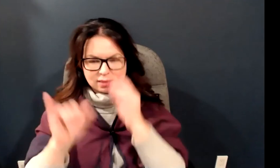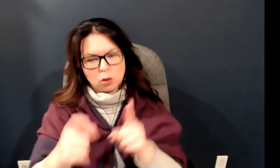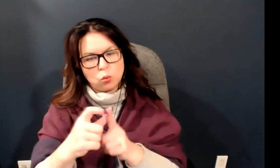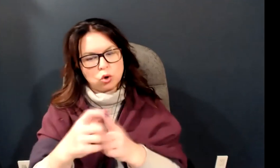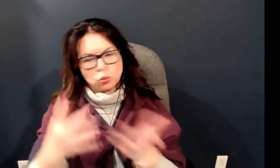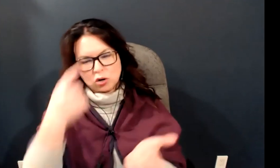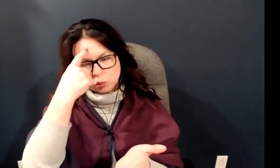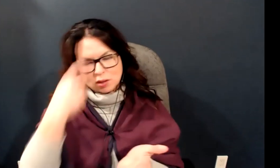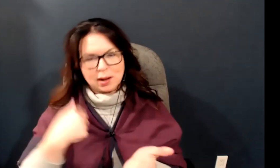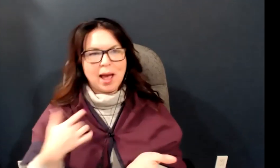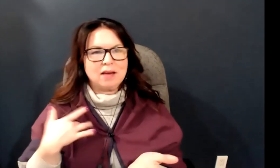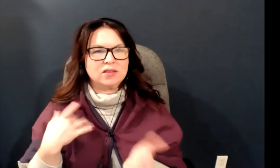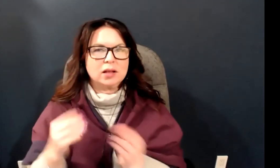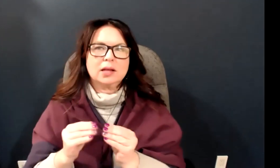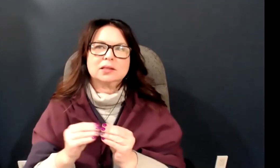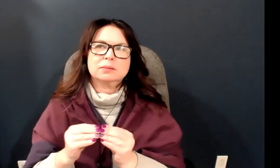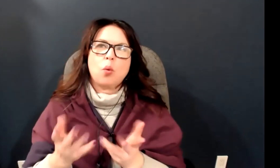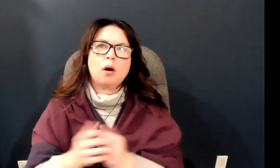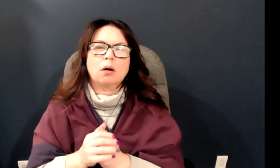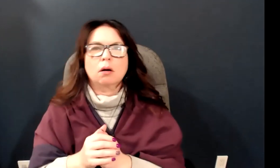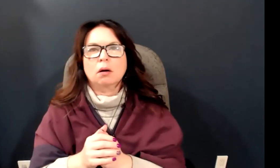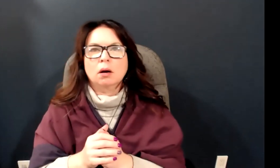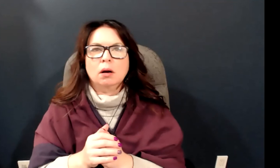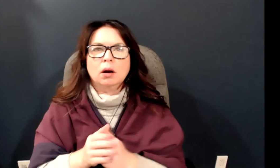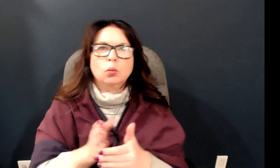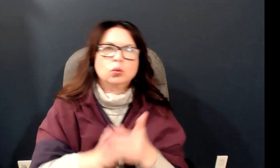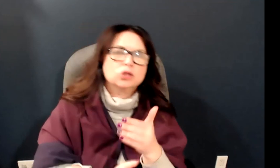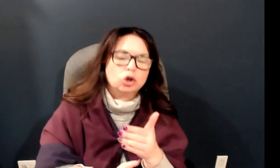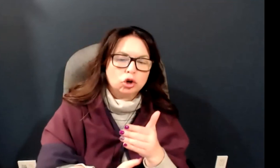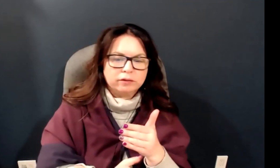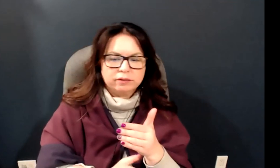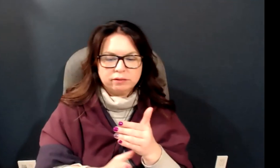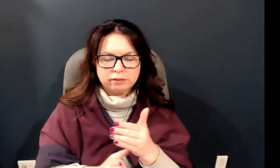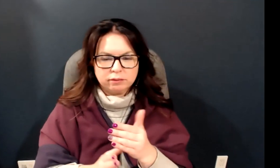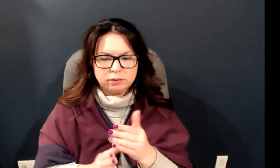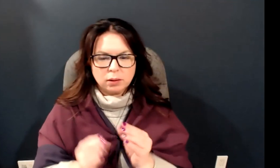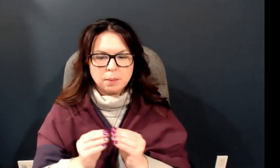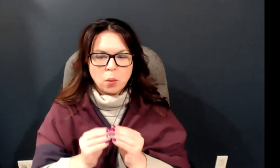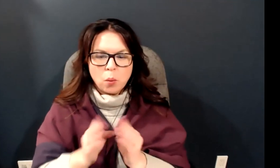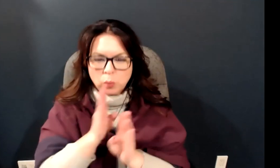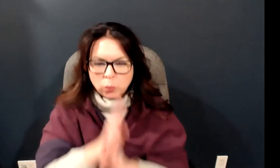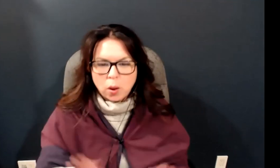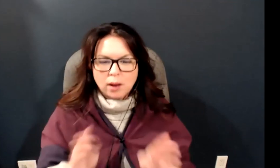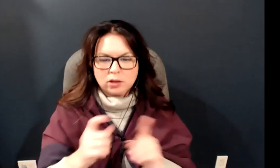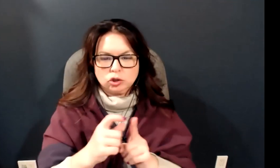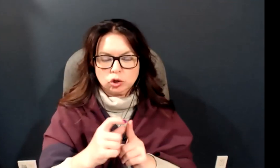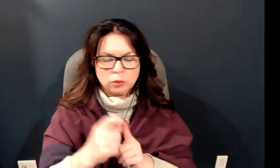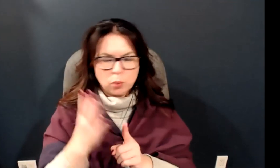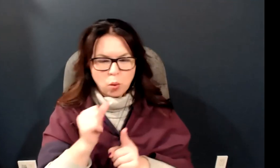record. So it was, it's if you, I felt it in that and I feel it in this too. I wanted